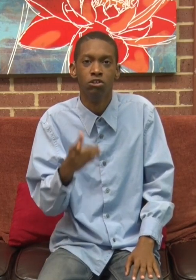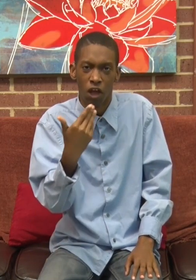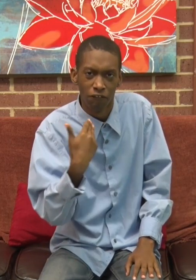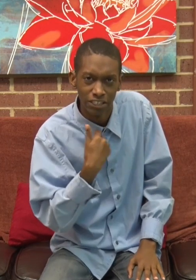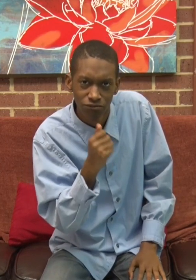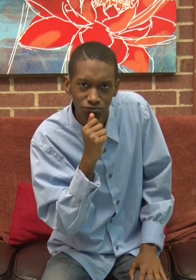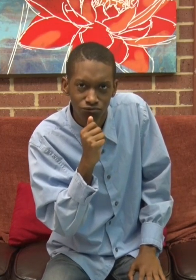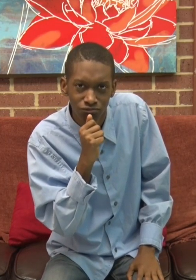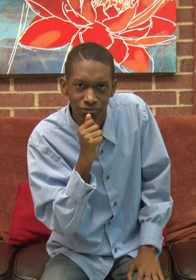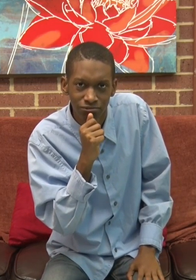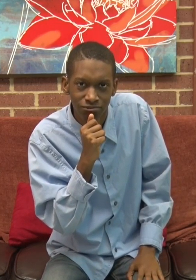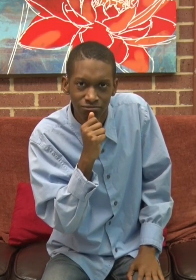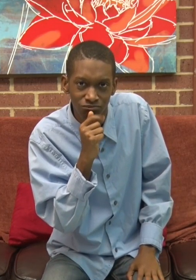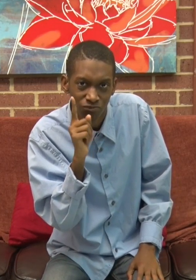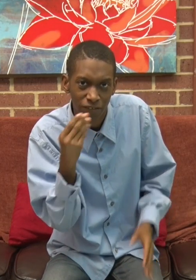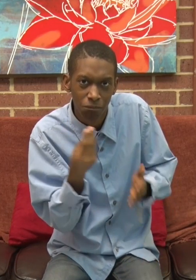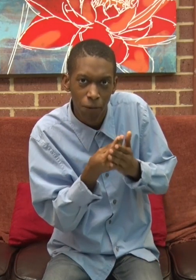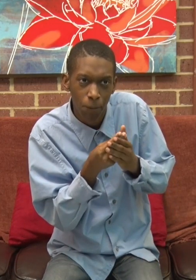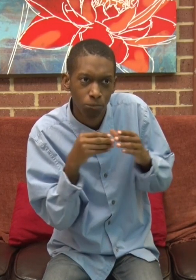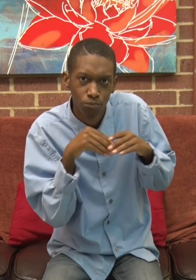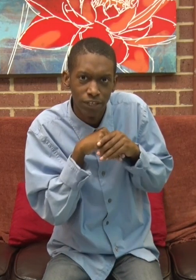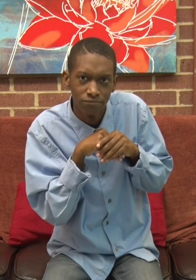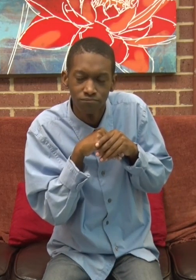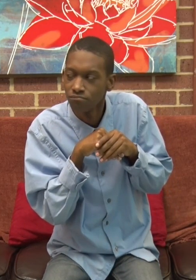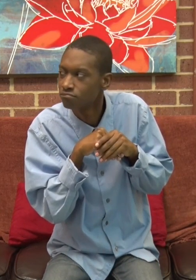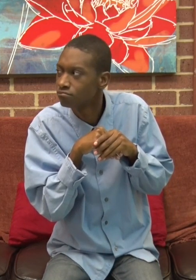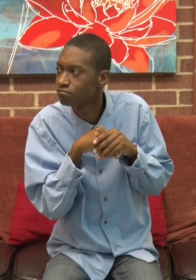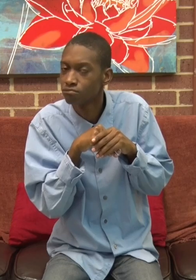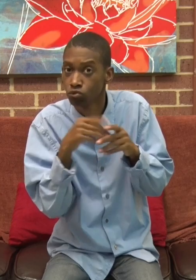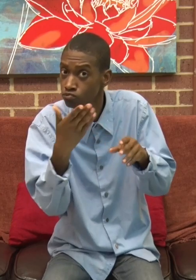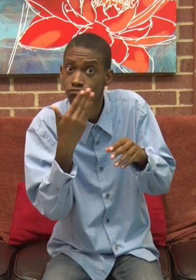So, I'm curious, do you have any secret places to store your money?